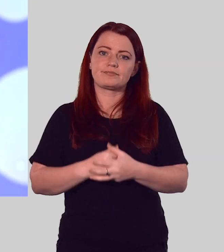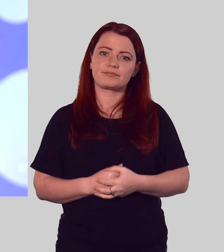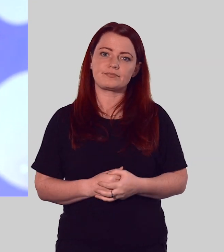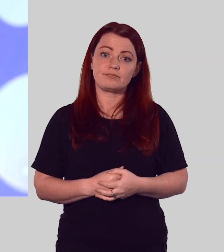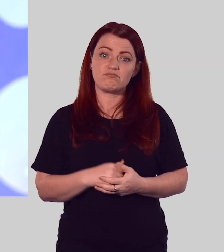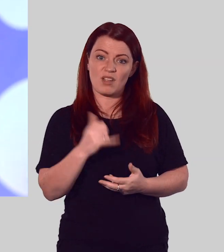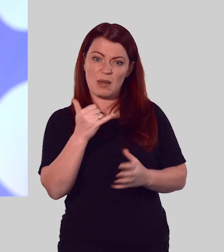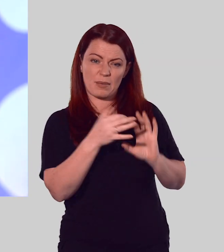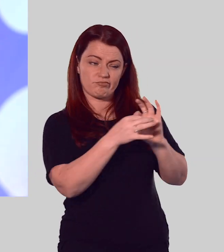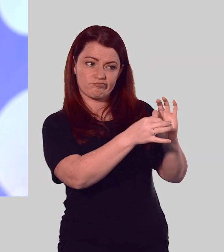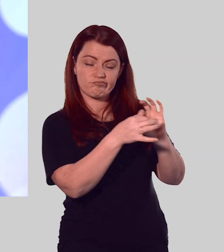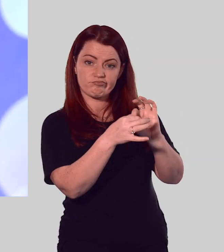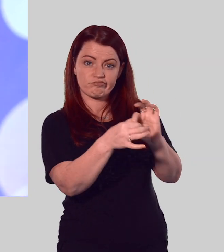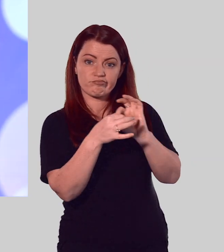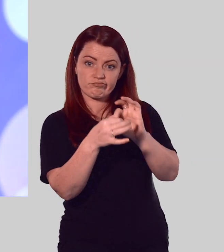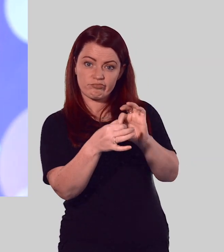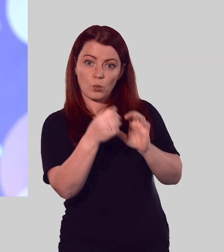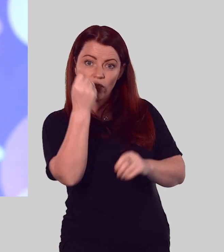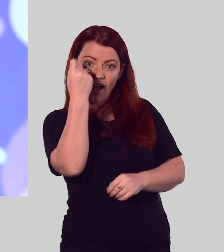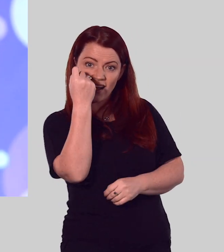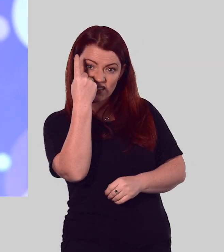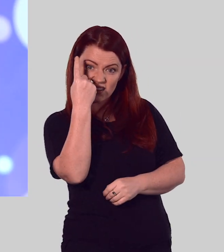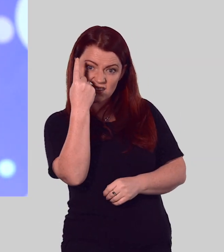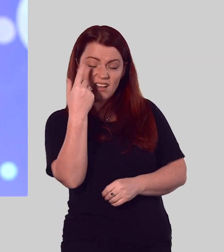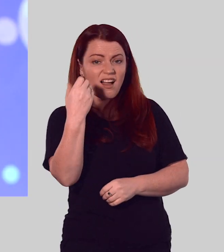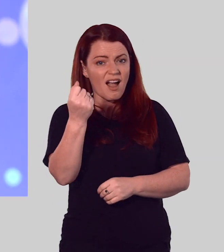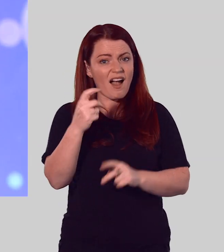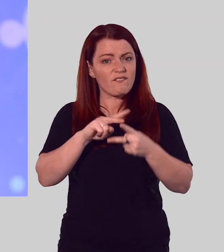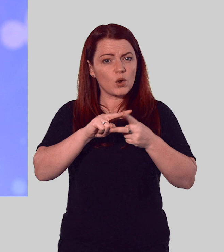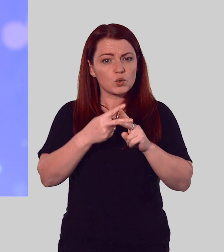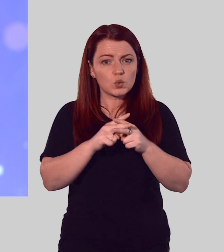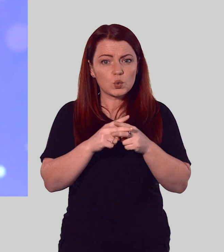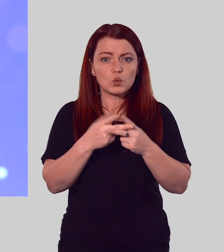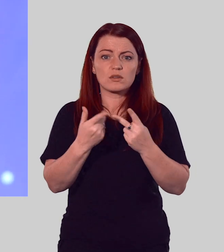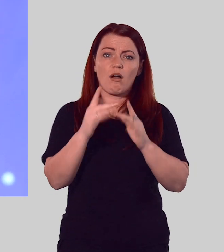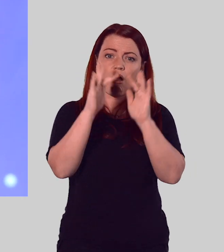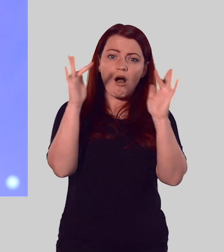together and there are a variety of tools such as online mind mapping platforms